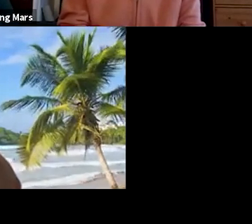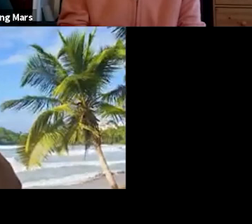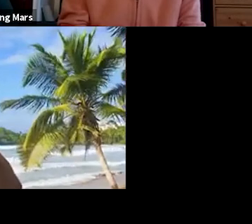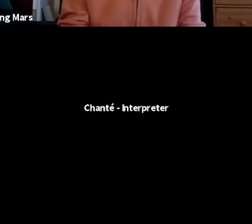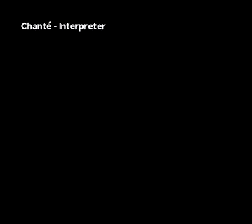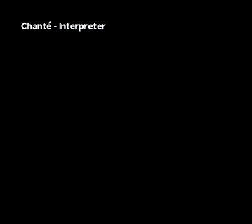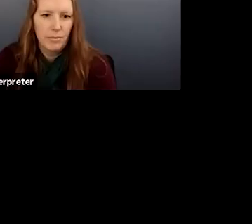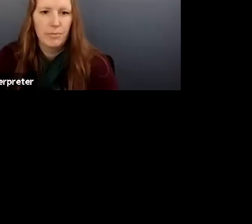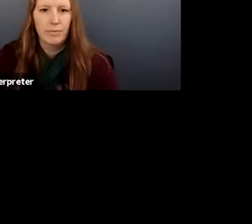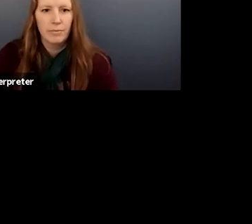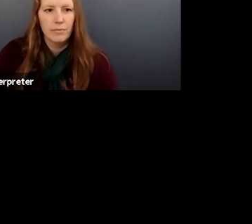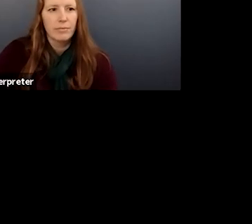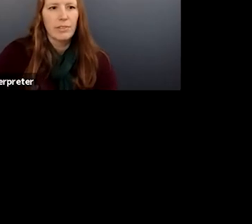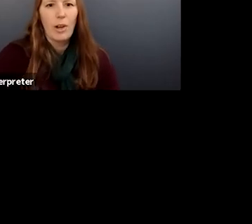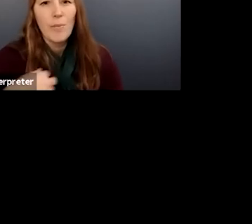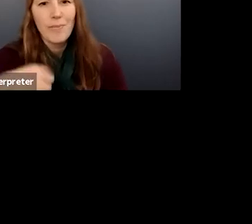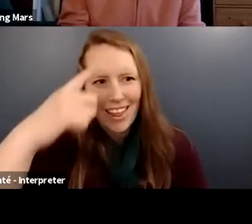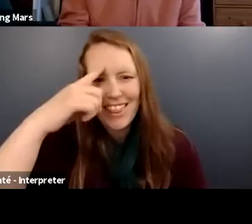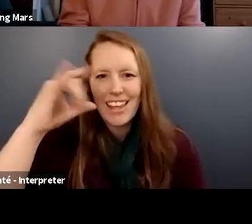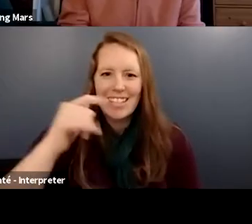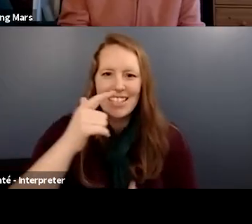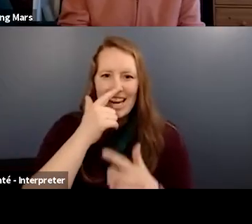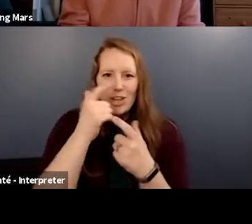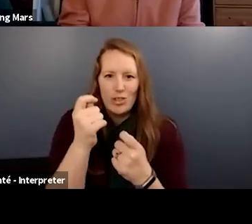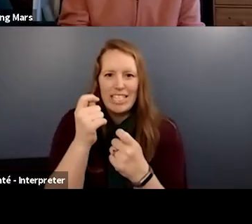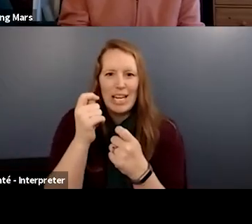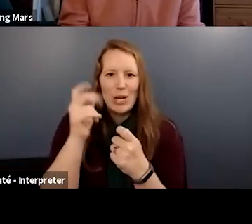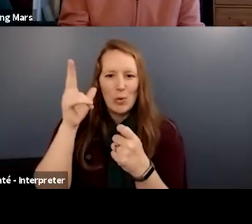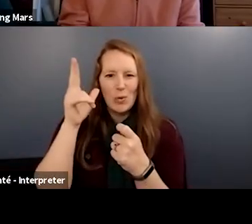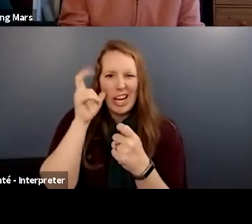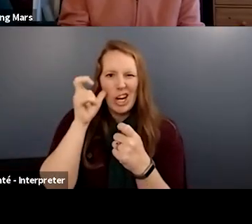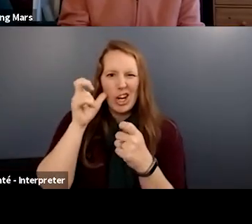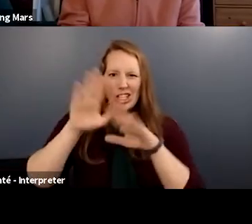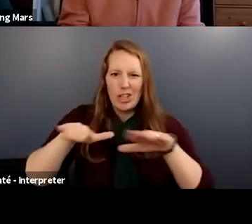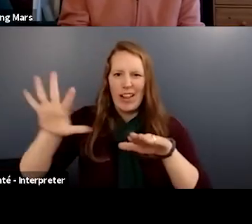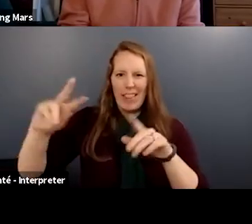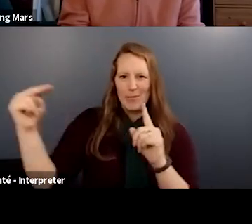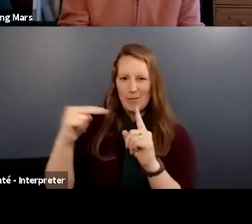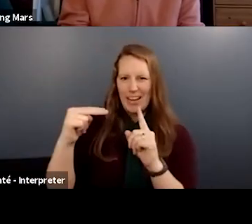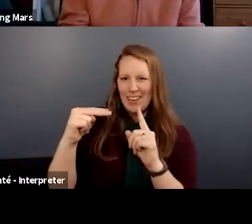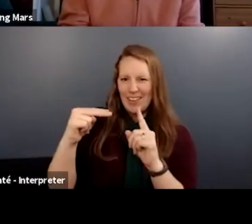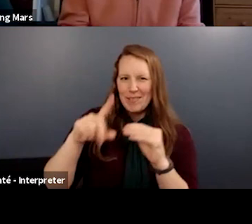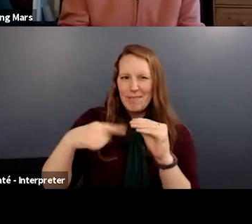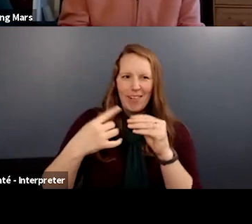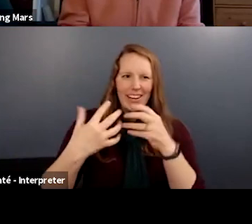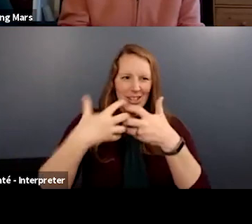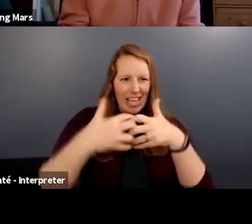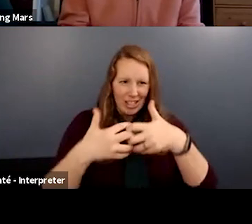children's perspective, of what intersectional identities are. I just want to thank everyone again, all of our panelists,